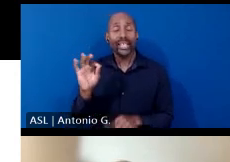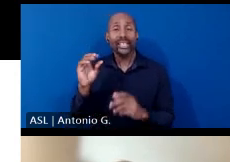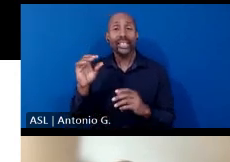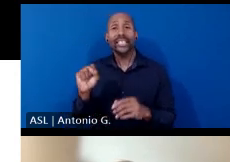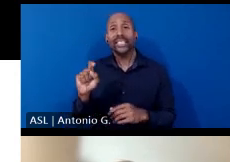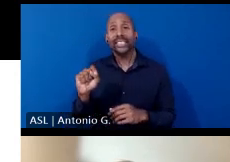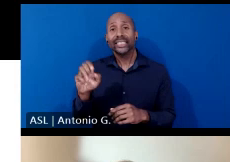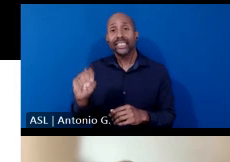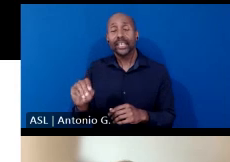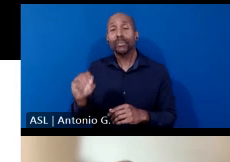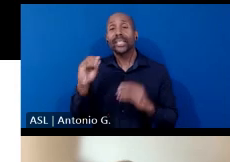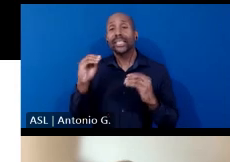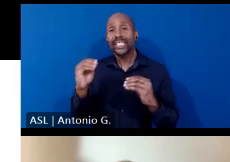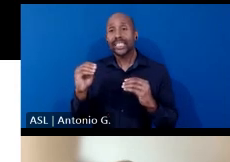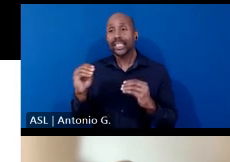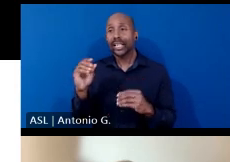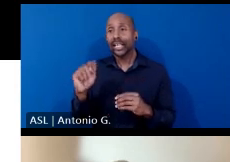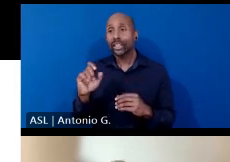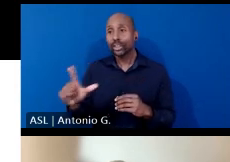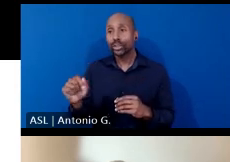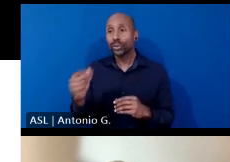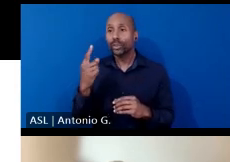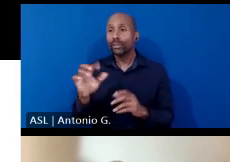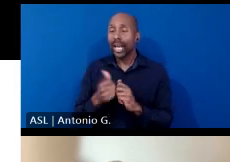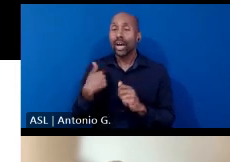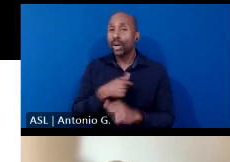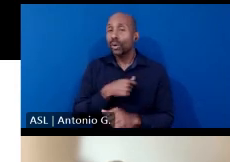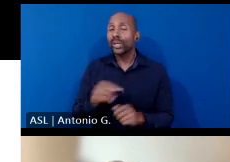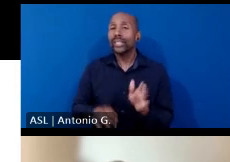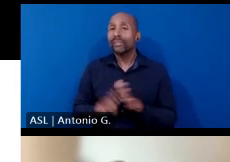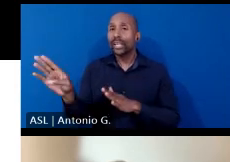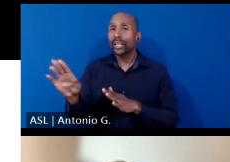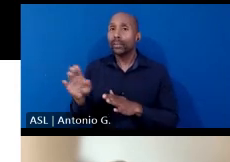really great resources about how we develop rifle presents for